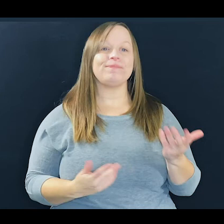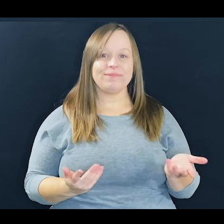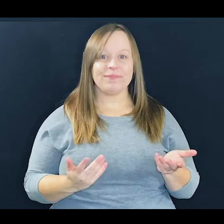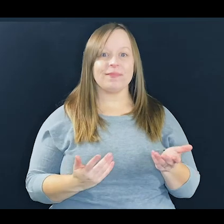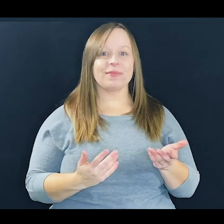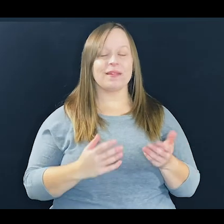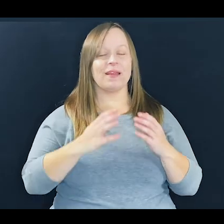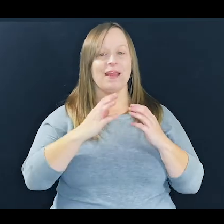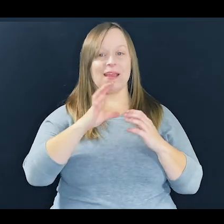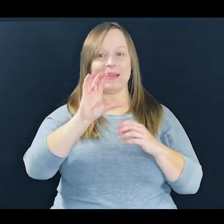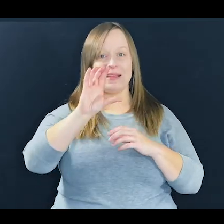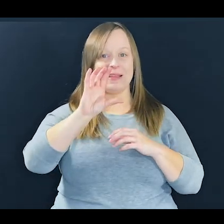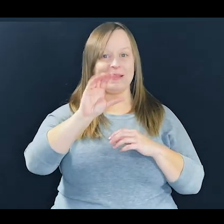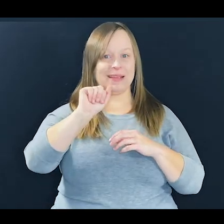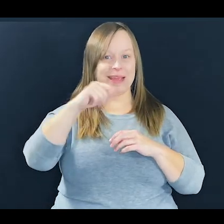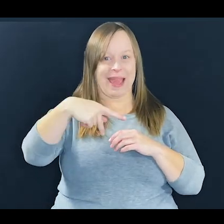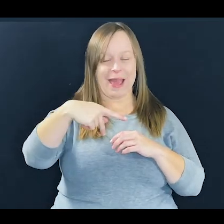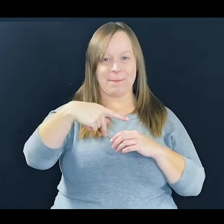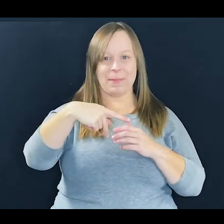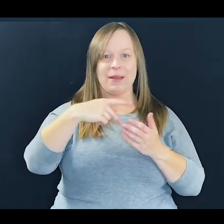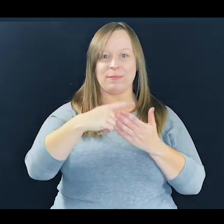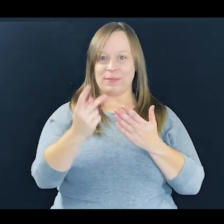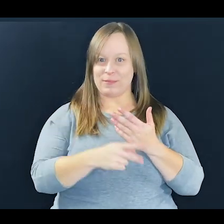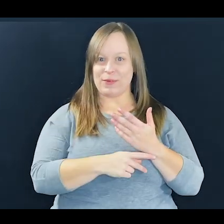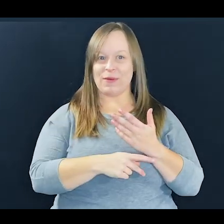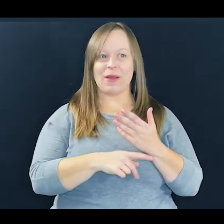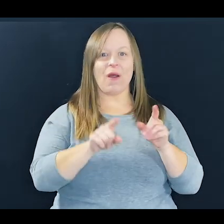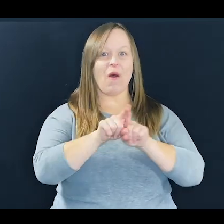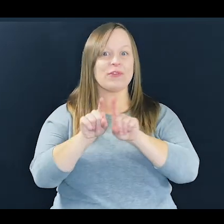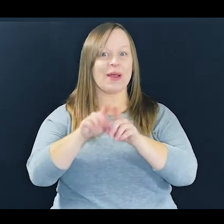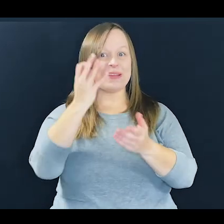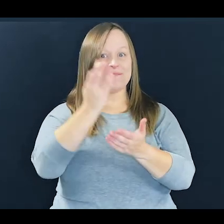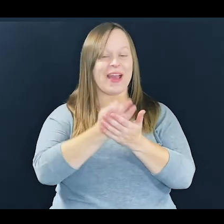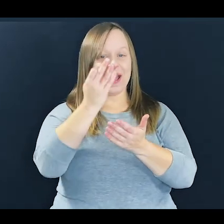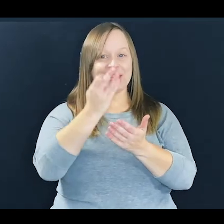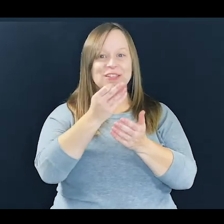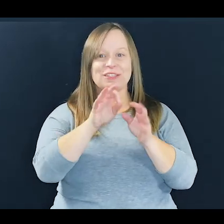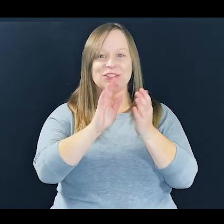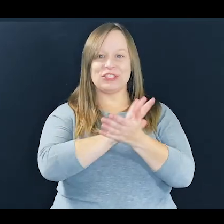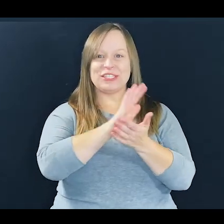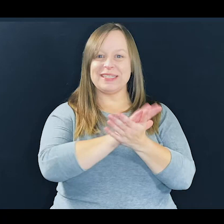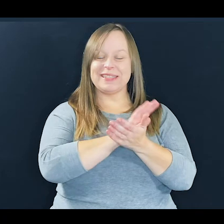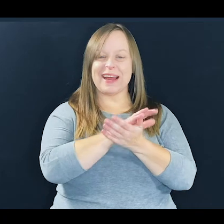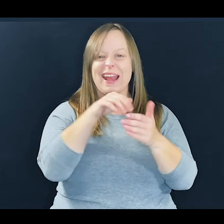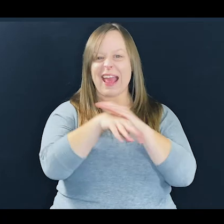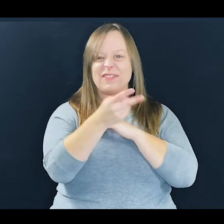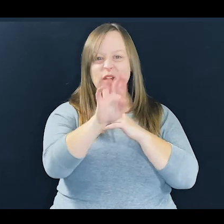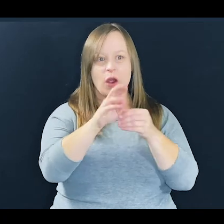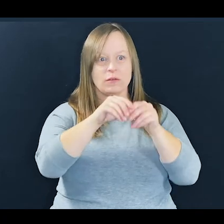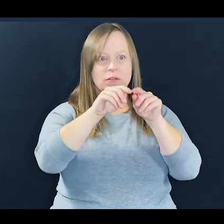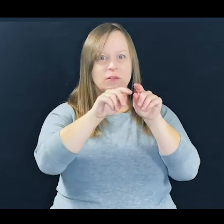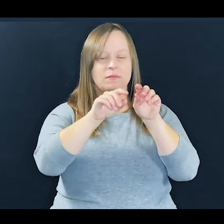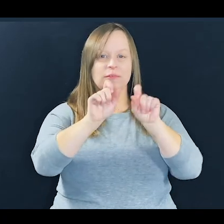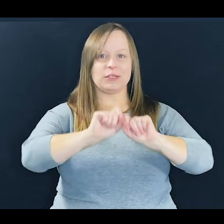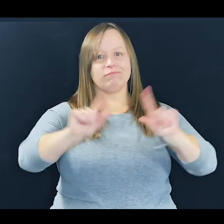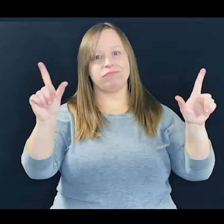And the Client Assistance program also has a fact sheet on ACCES-VR if you have further questions that you just